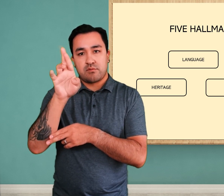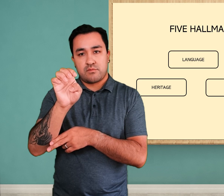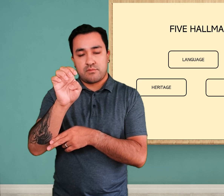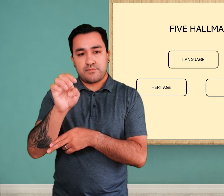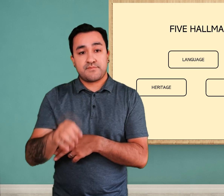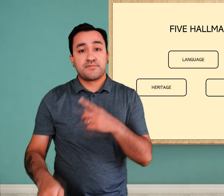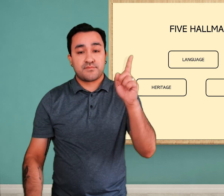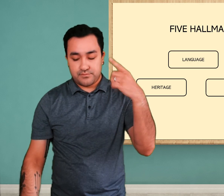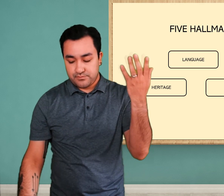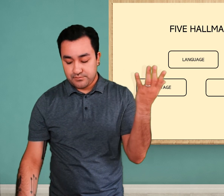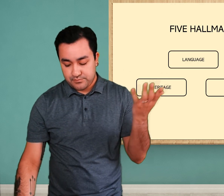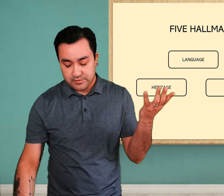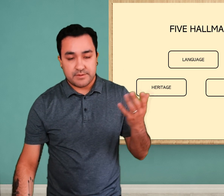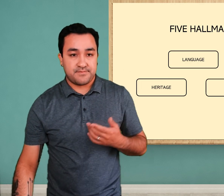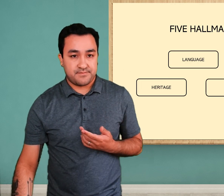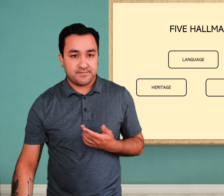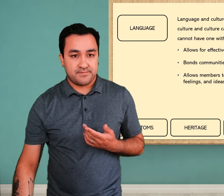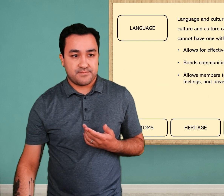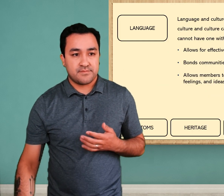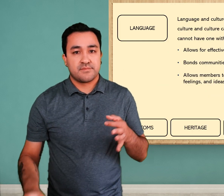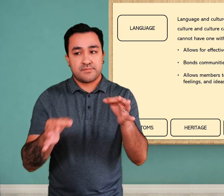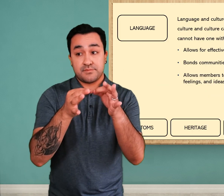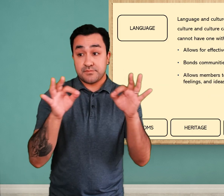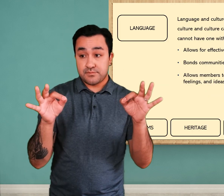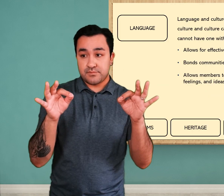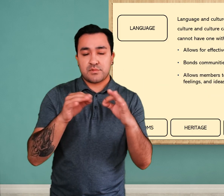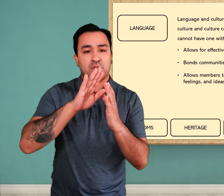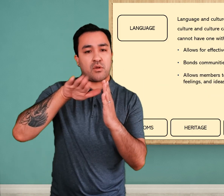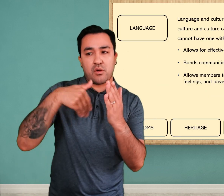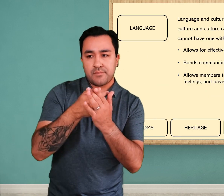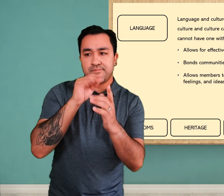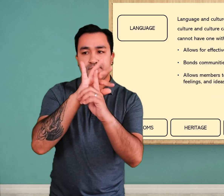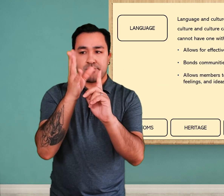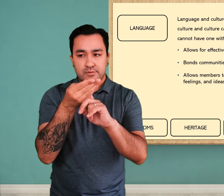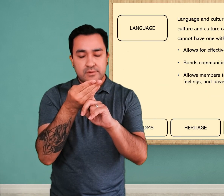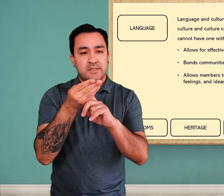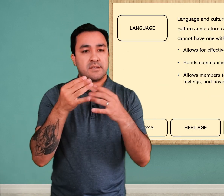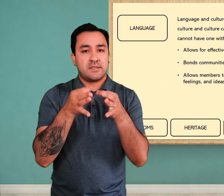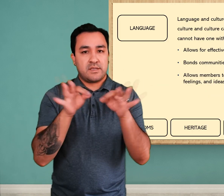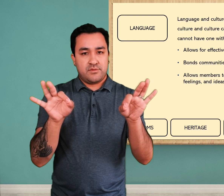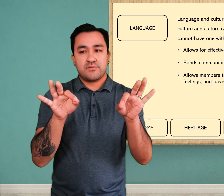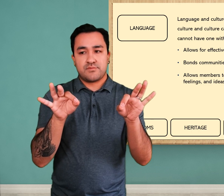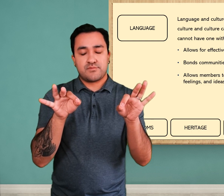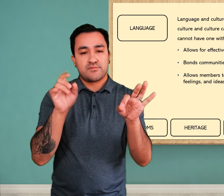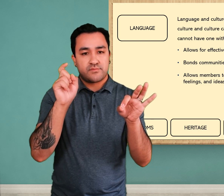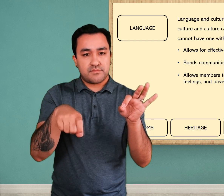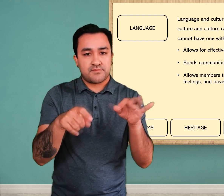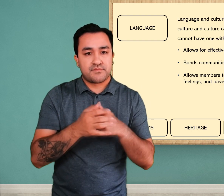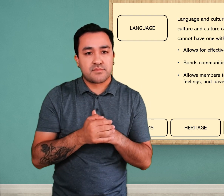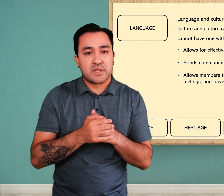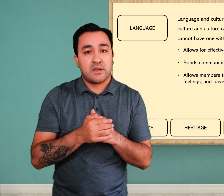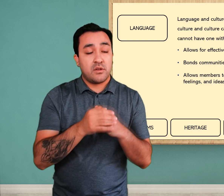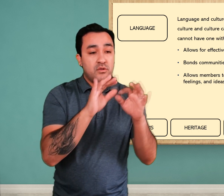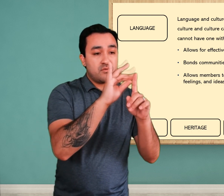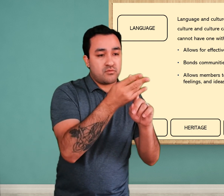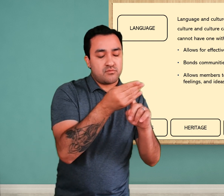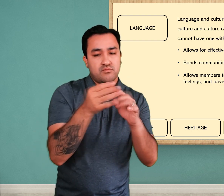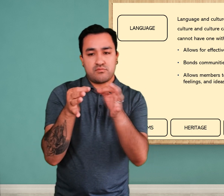The first hallmark is language. All cultures must have language. They two go hand in hand.